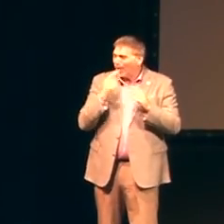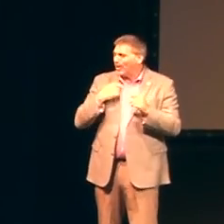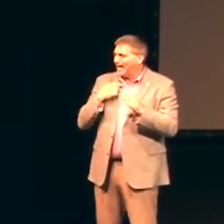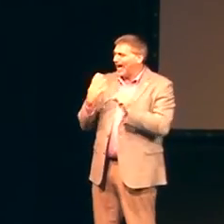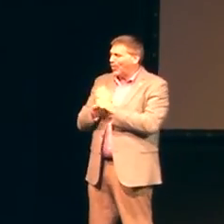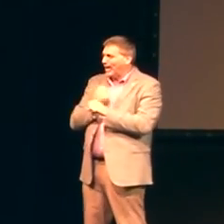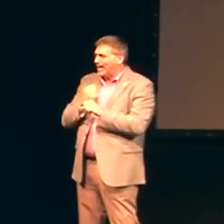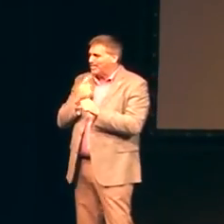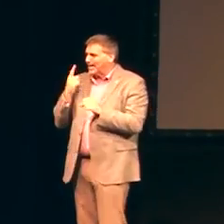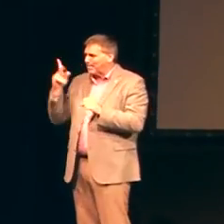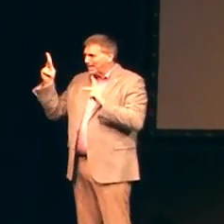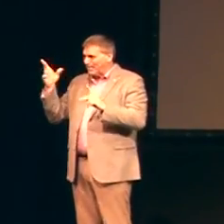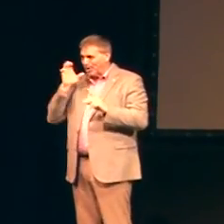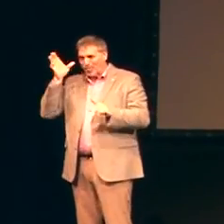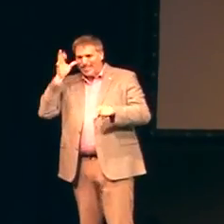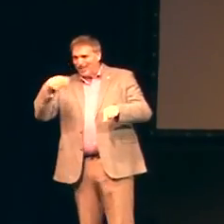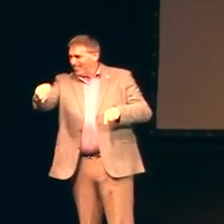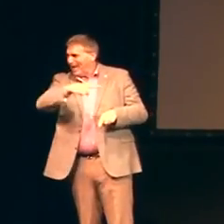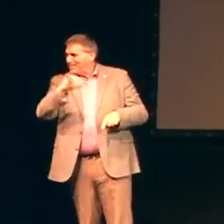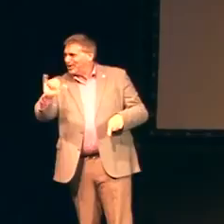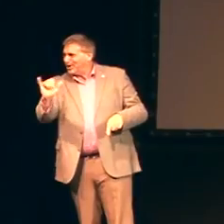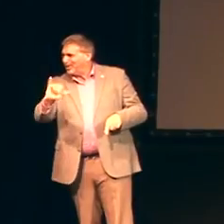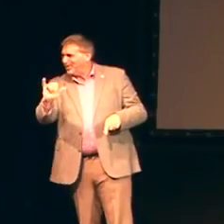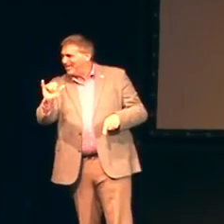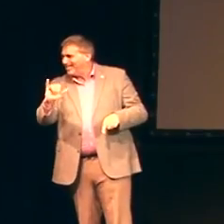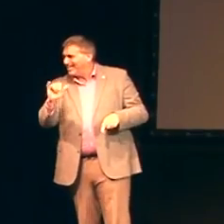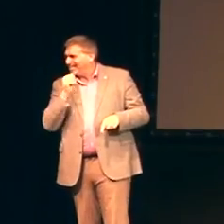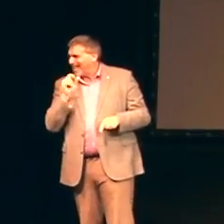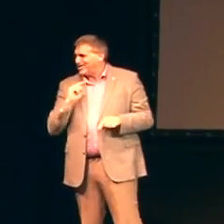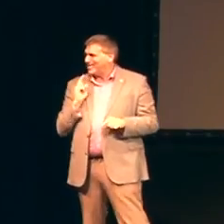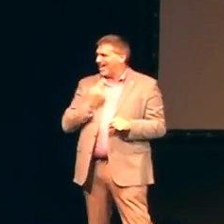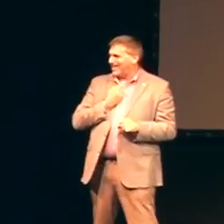but we need to work with the disability community, we have to listen to them, as well